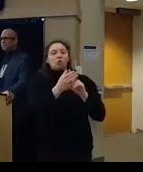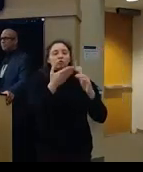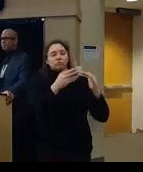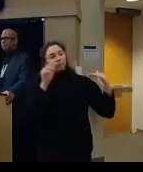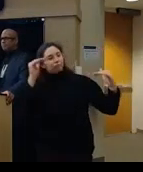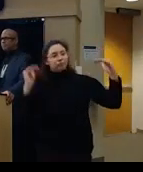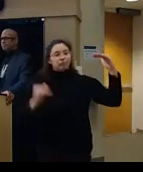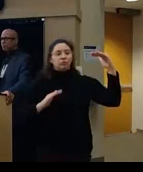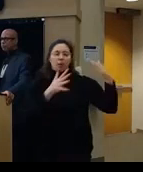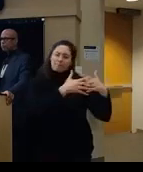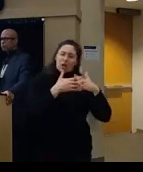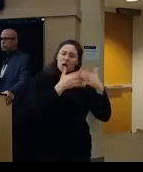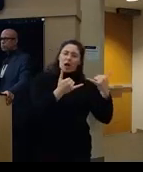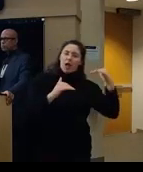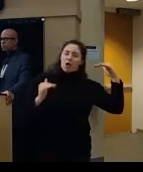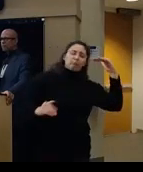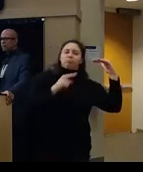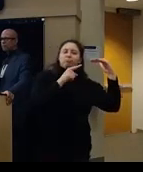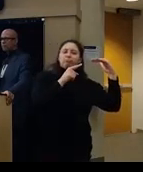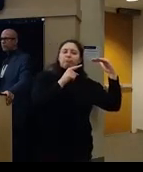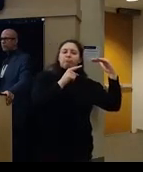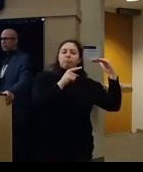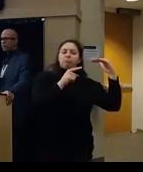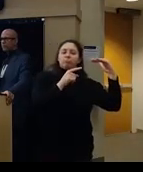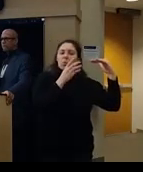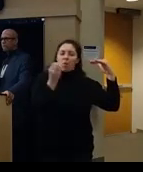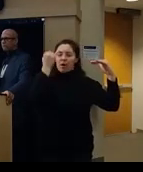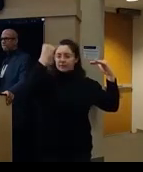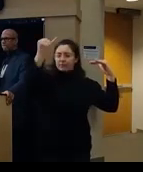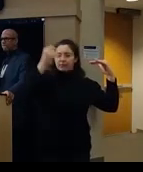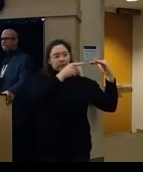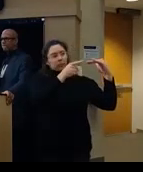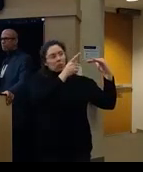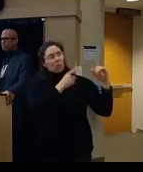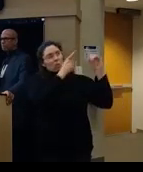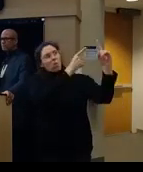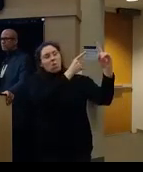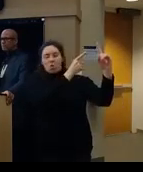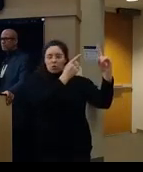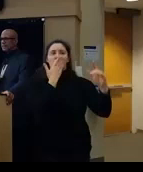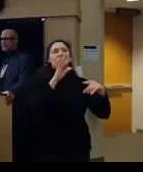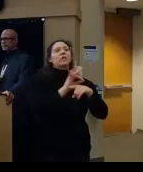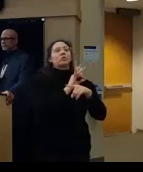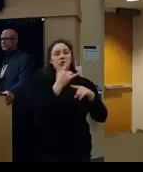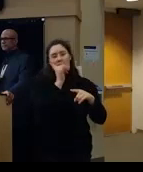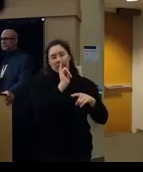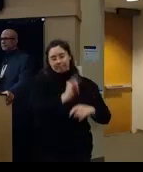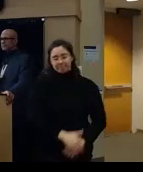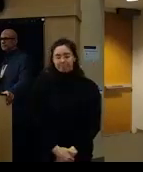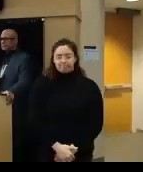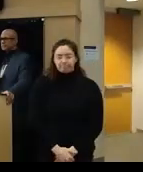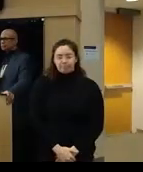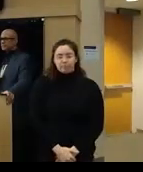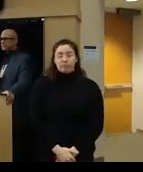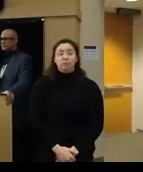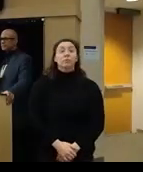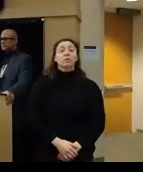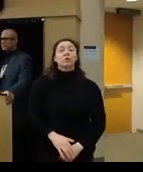Euro American now Norm Andor ideal of what optimal human functioning look like so Europeans want to